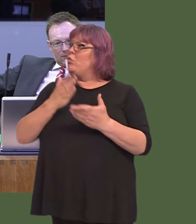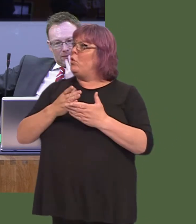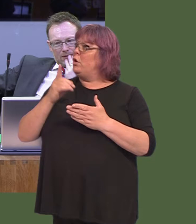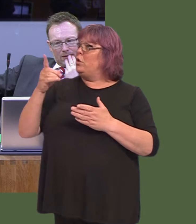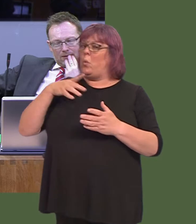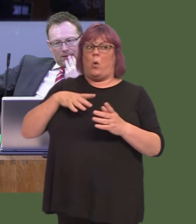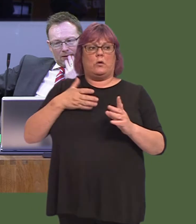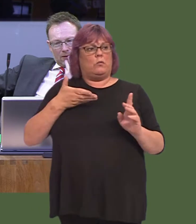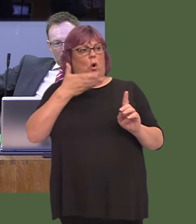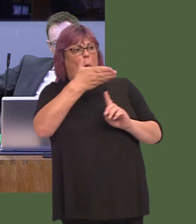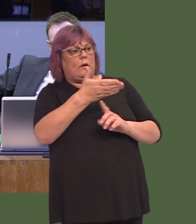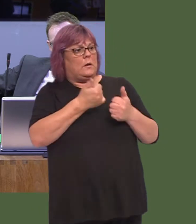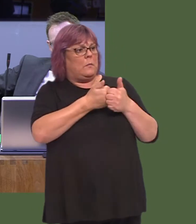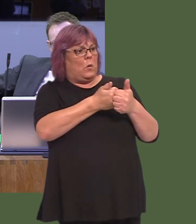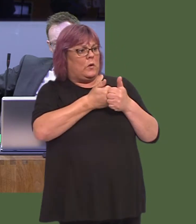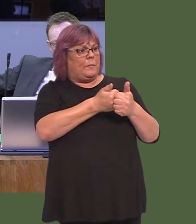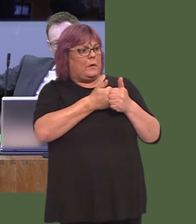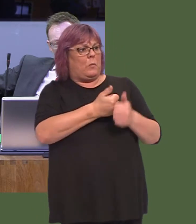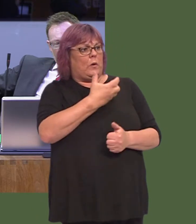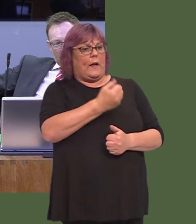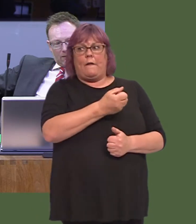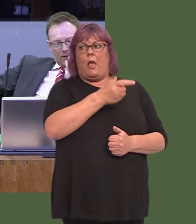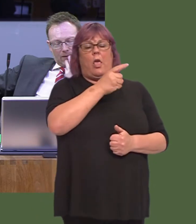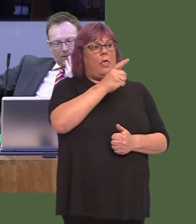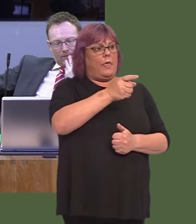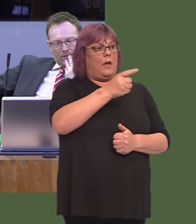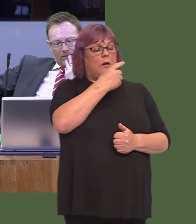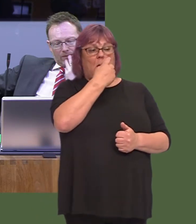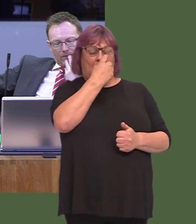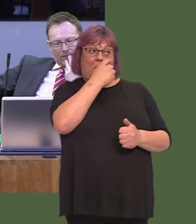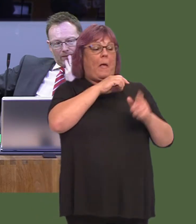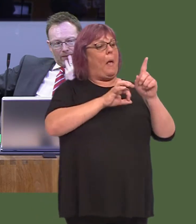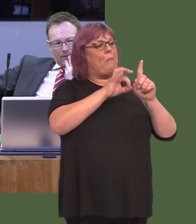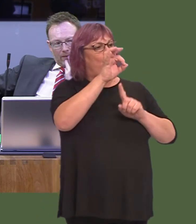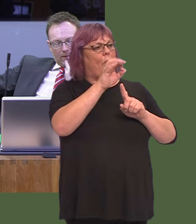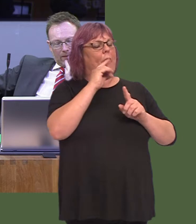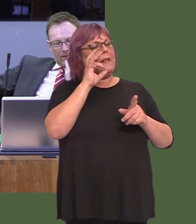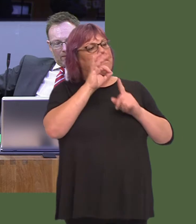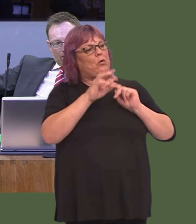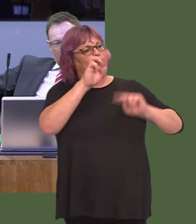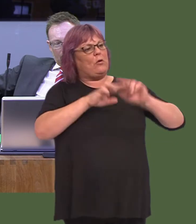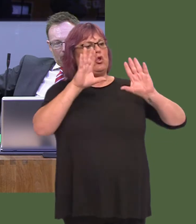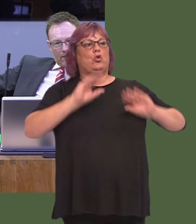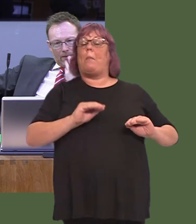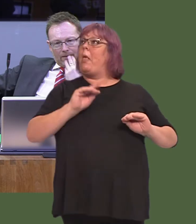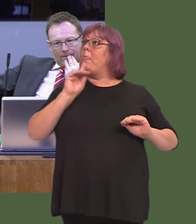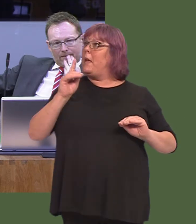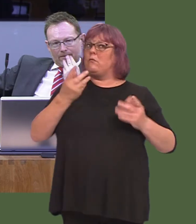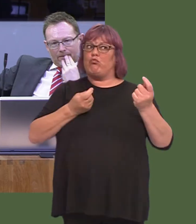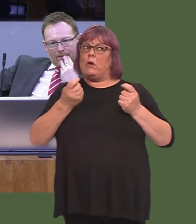Surely the objective is that you go in, you give them the support, they put themselves right, and then they come back out of special measures. That's the way we should be running our health boards.